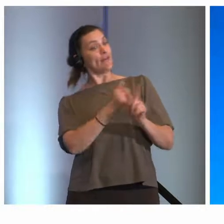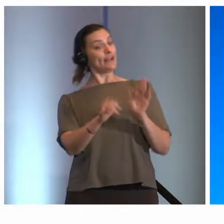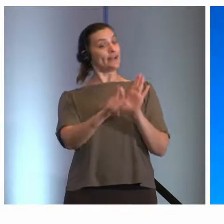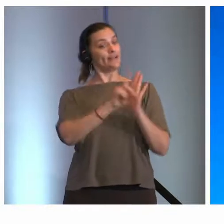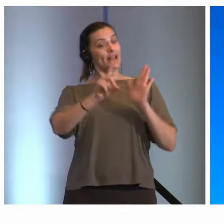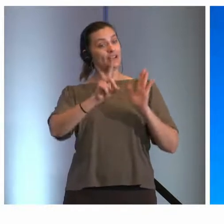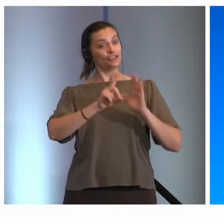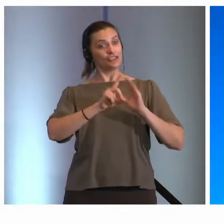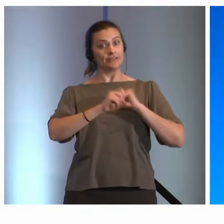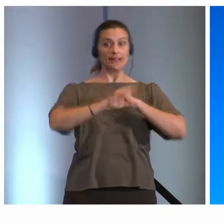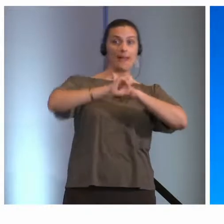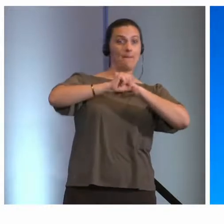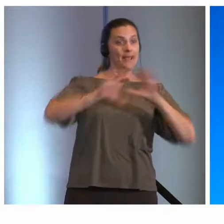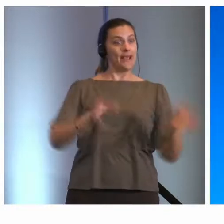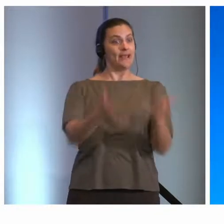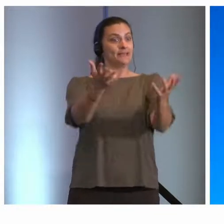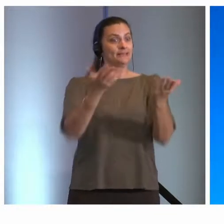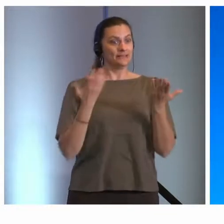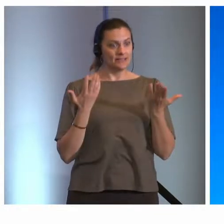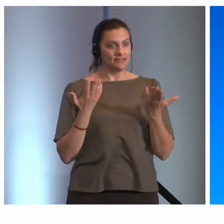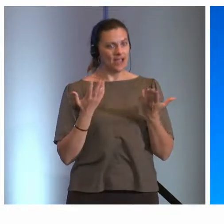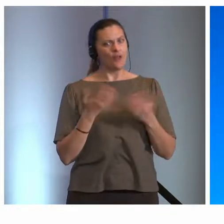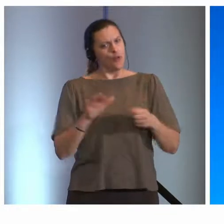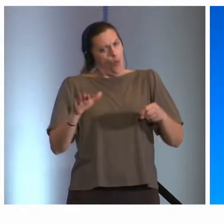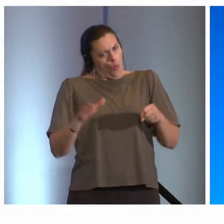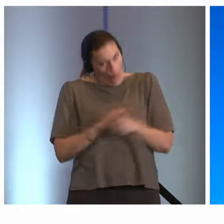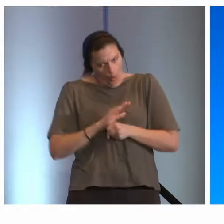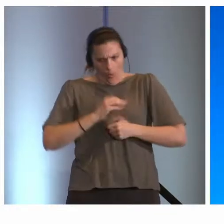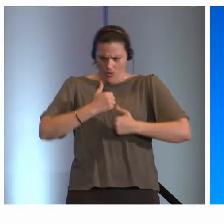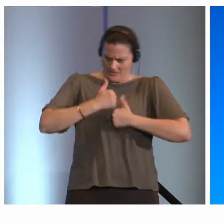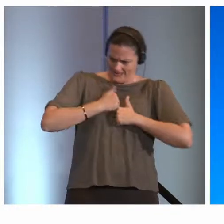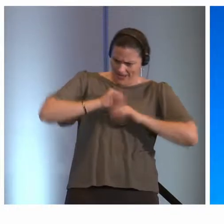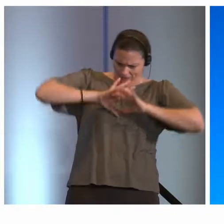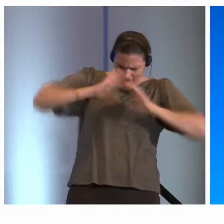alliances with the Community, and helping self-identification campaigns. And bringing your whole self to